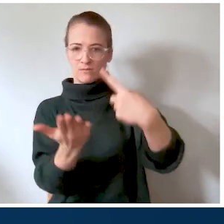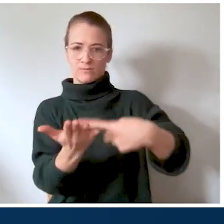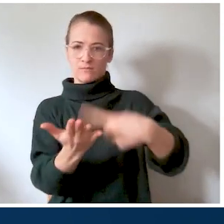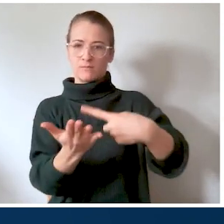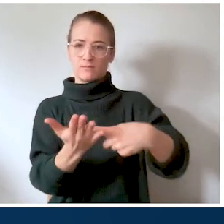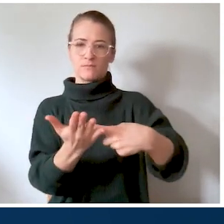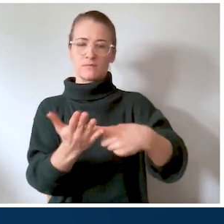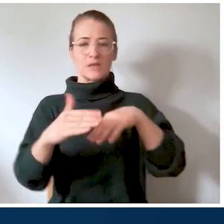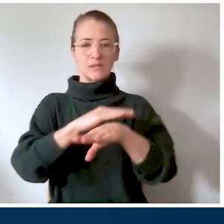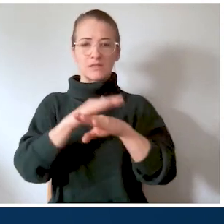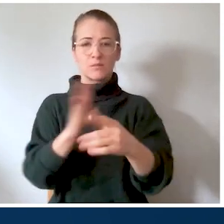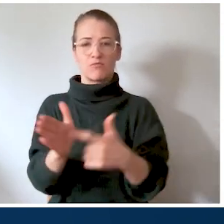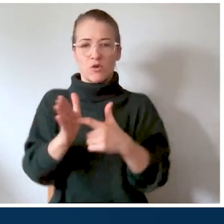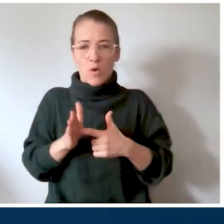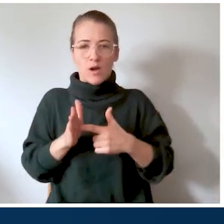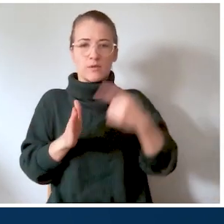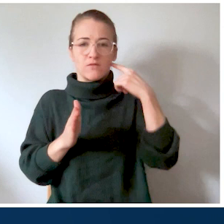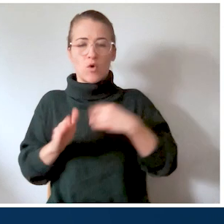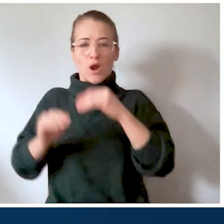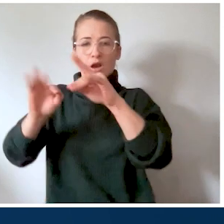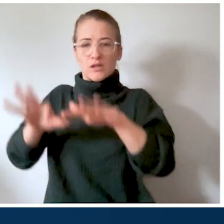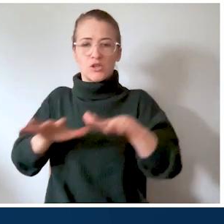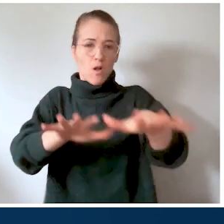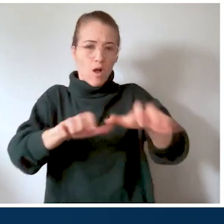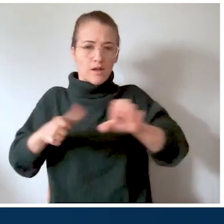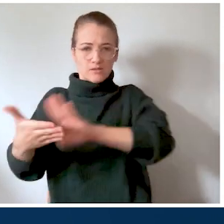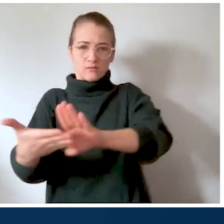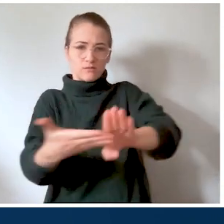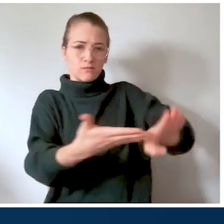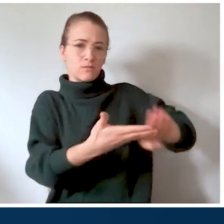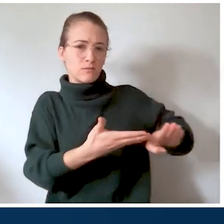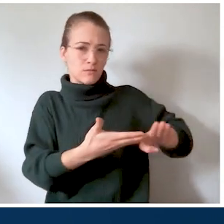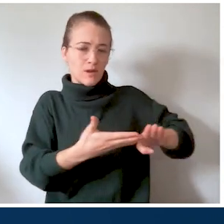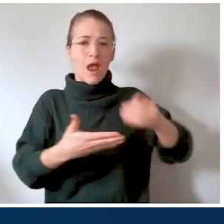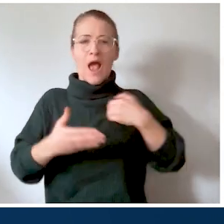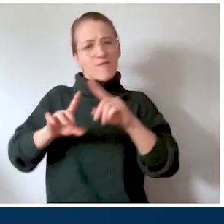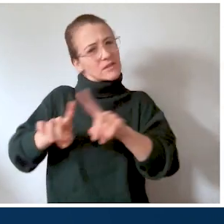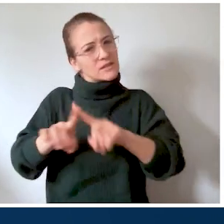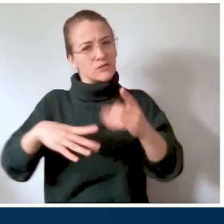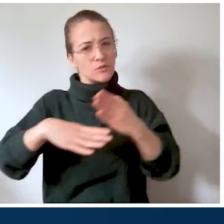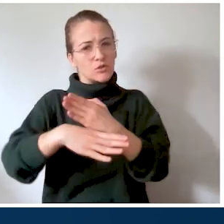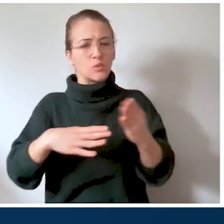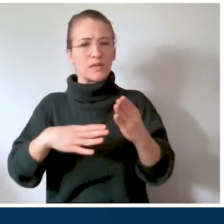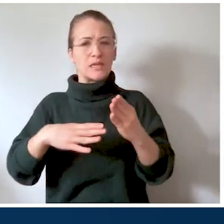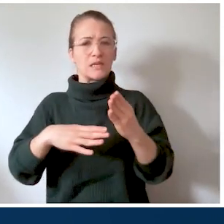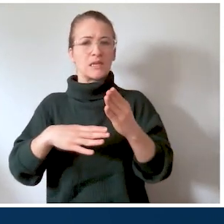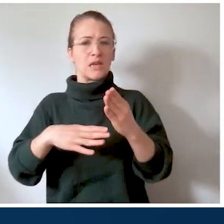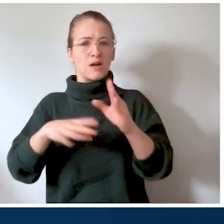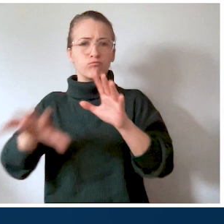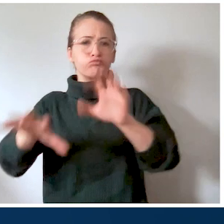about accessibility requirements for snow and ice removal and are there differences between which region you live in